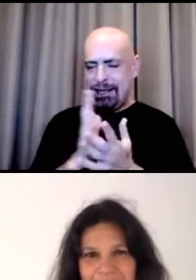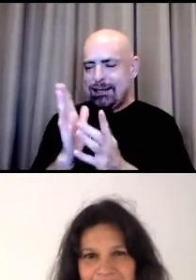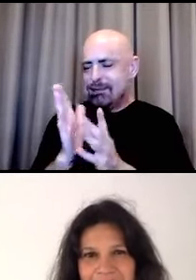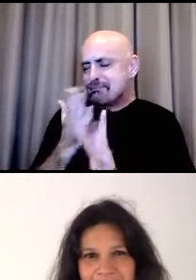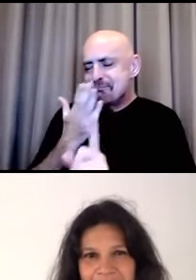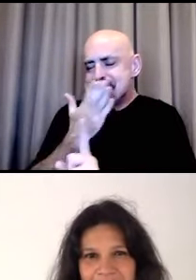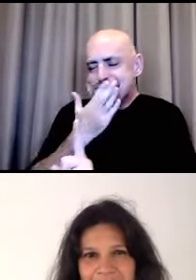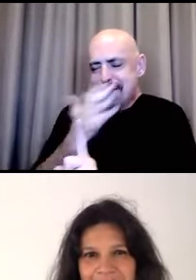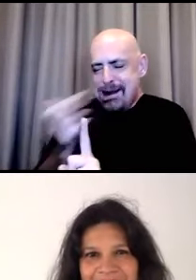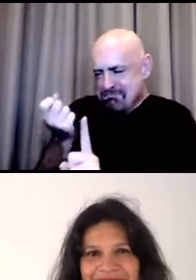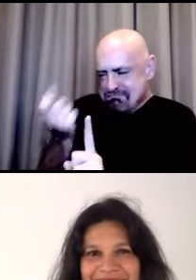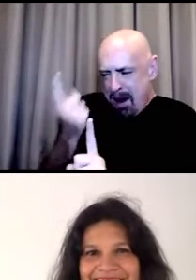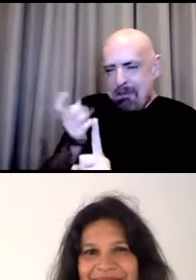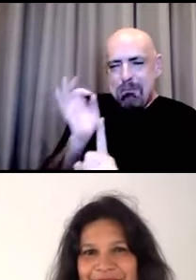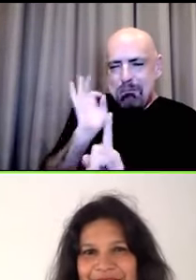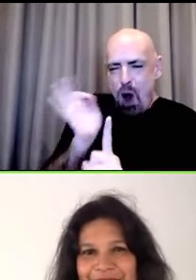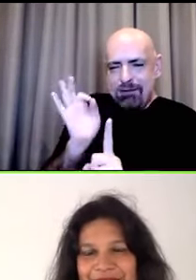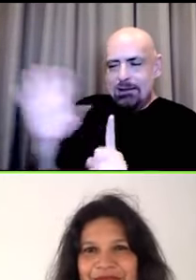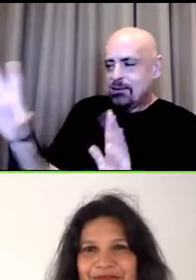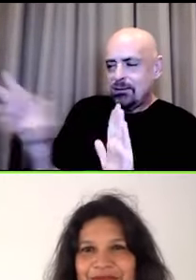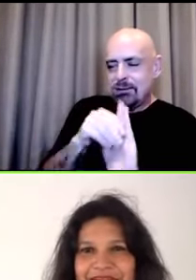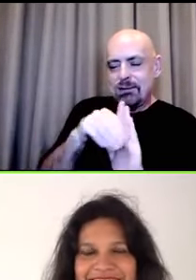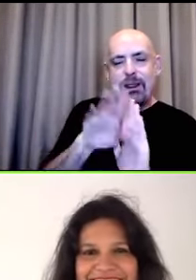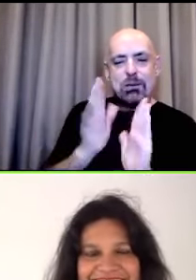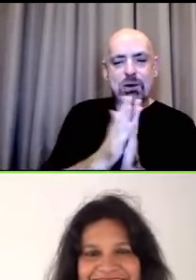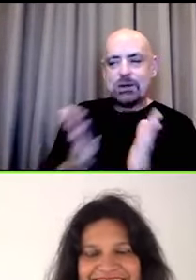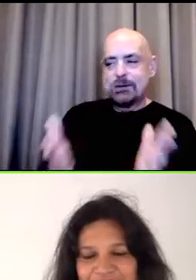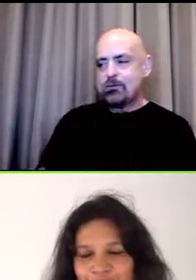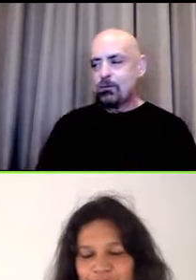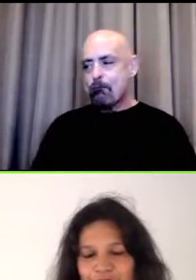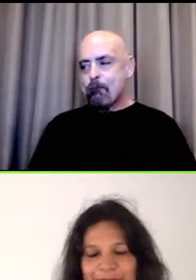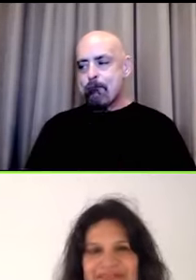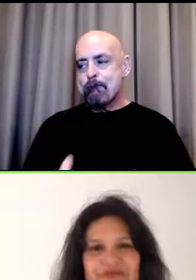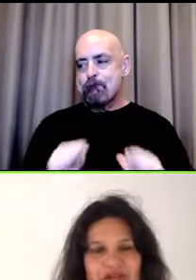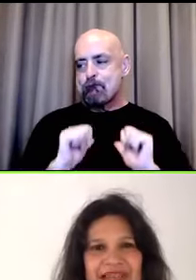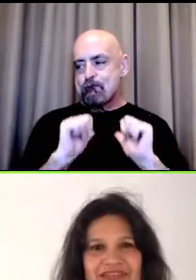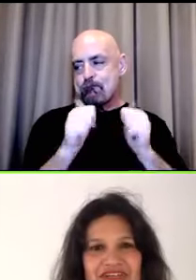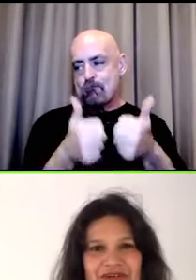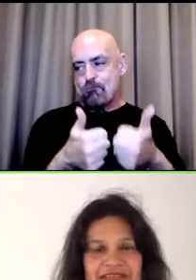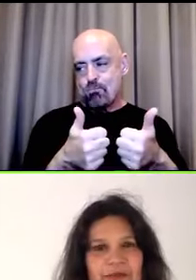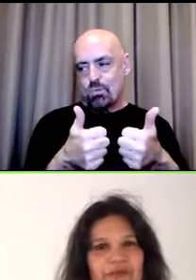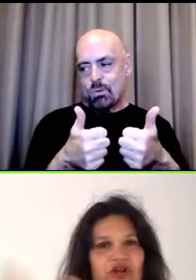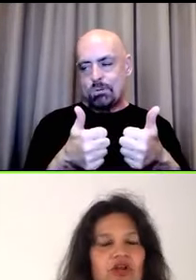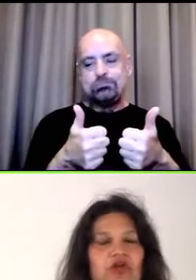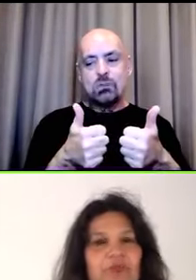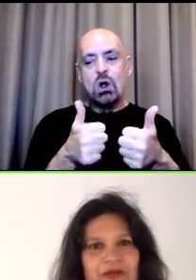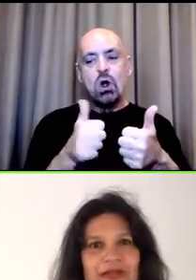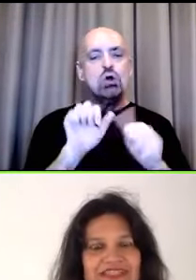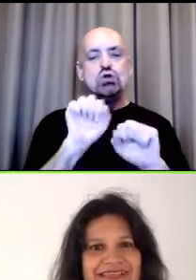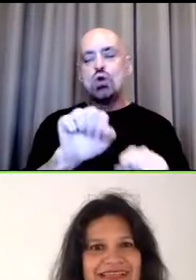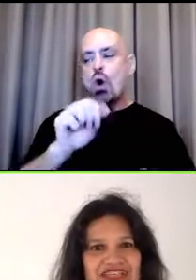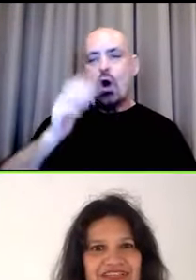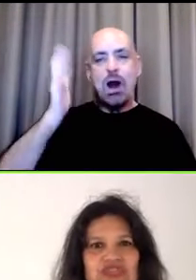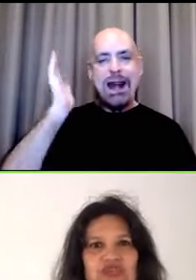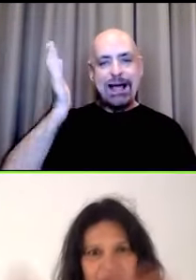do is to be integrated with the world around us and that's what the book German